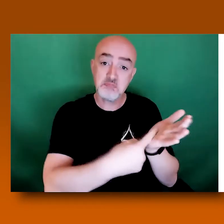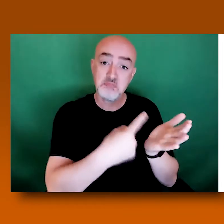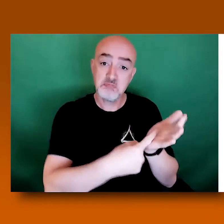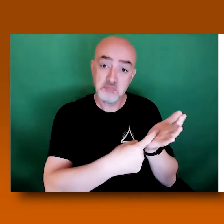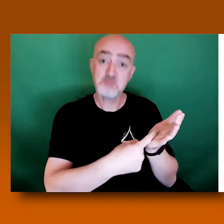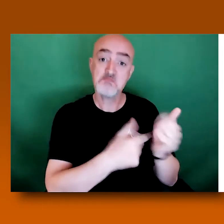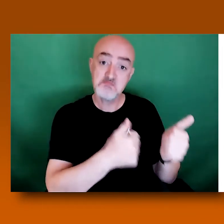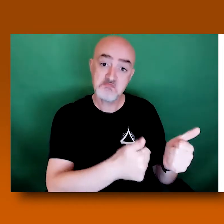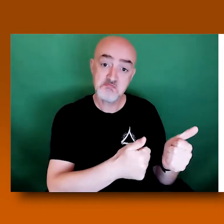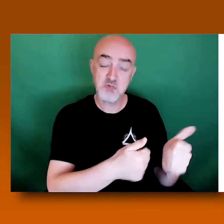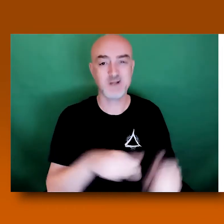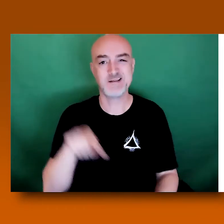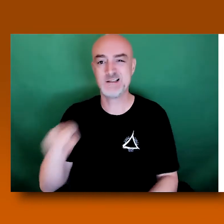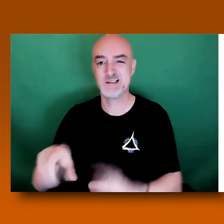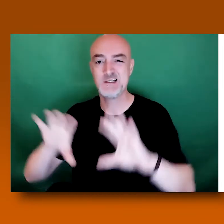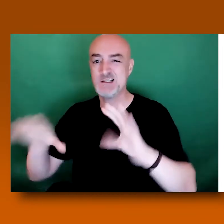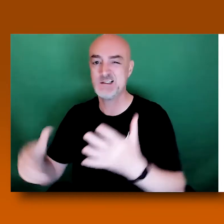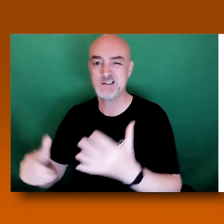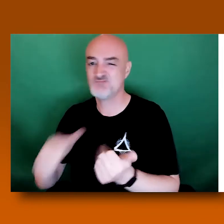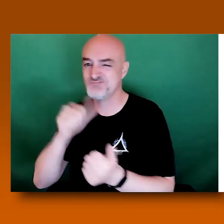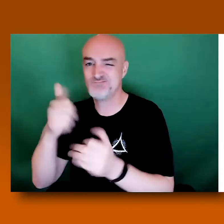this is worth the discussion to review their application,